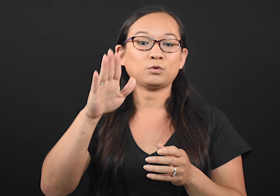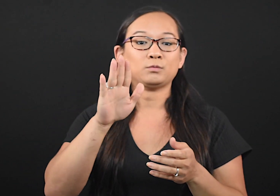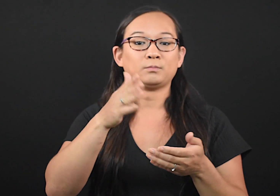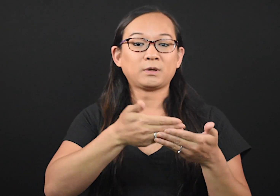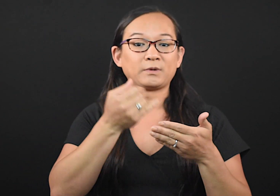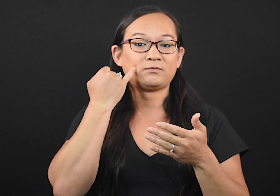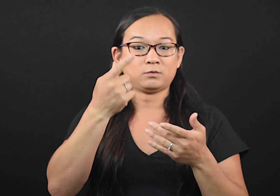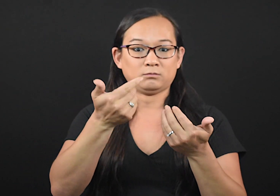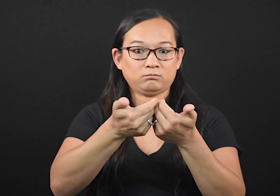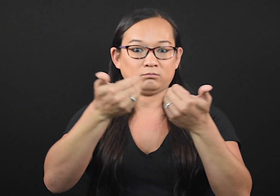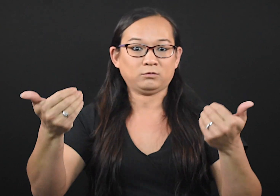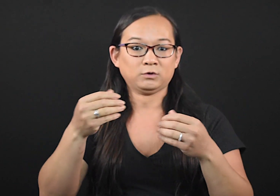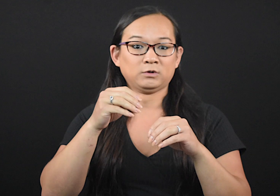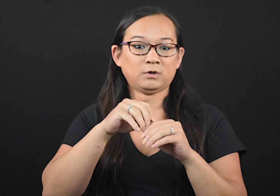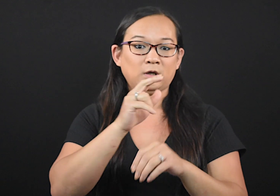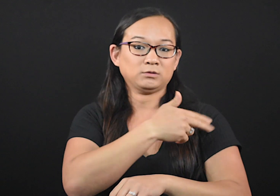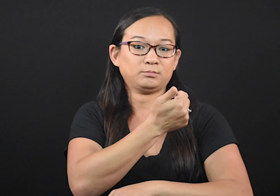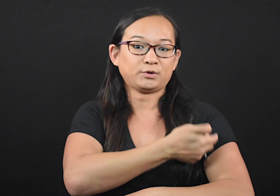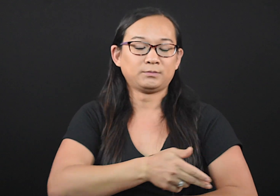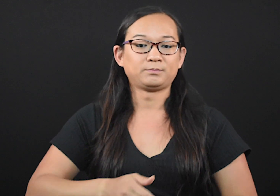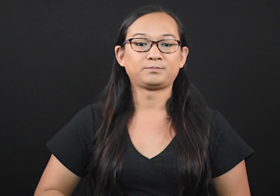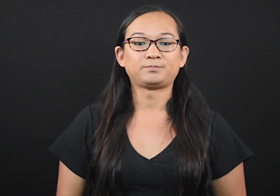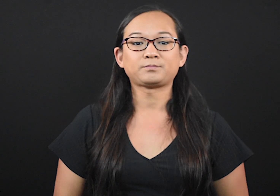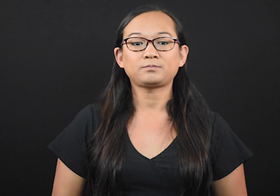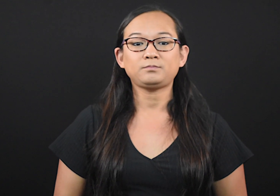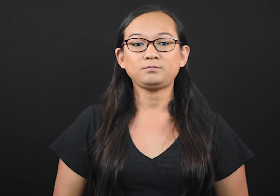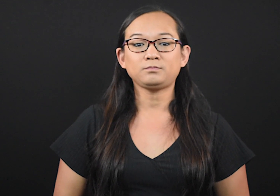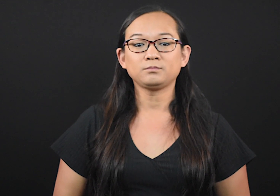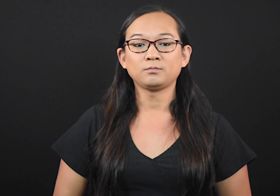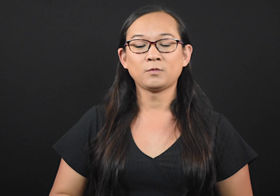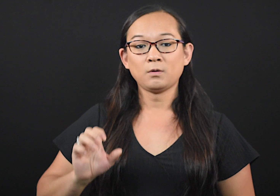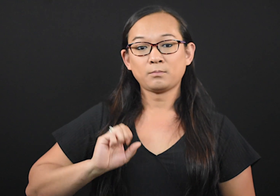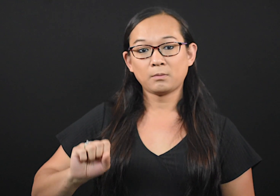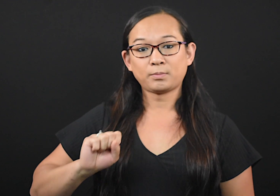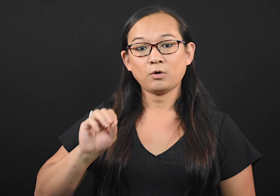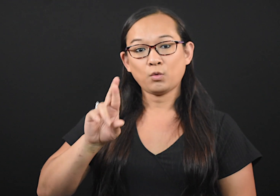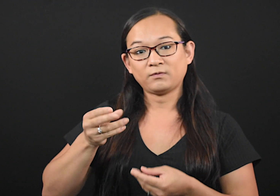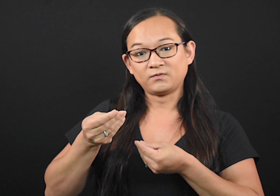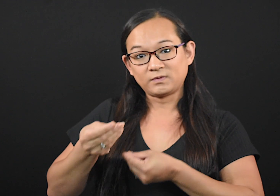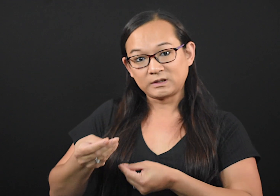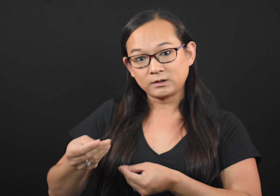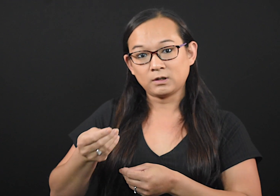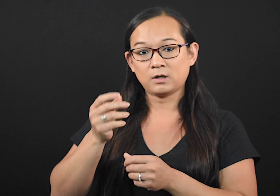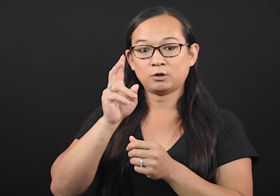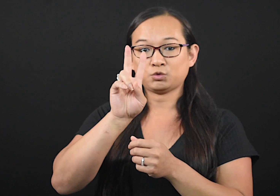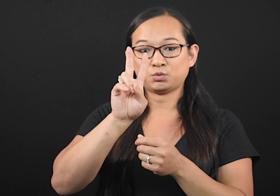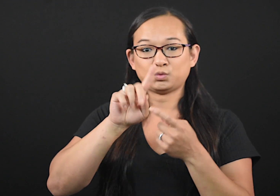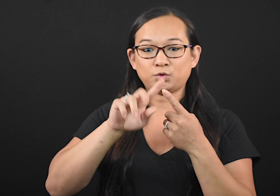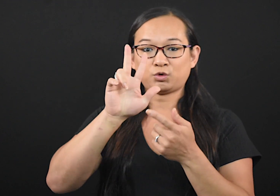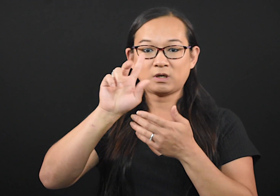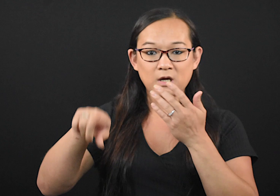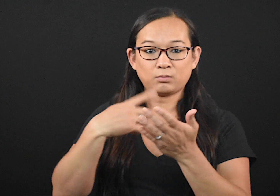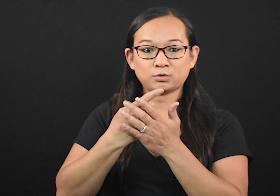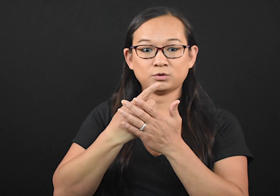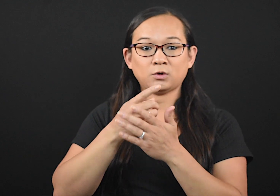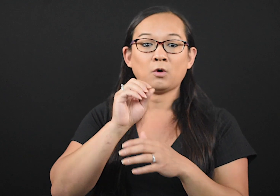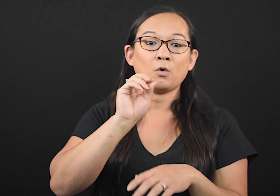separated from your newborn in the hospital. ● Pump or feed every 2-3 hours